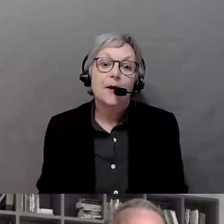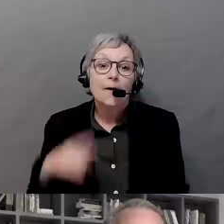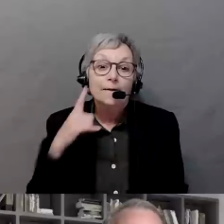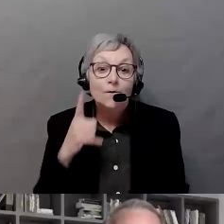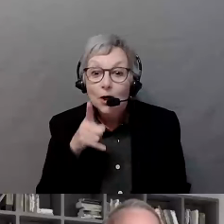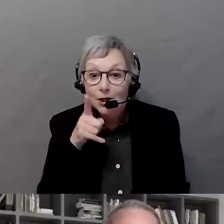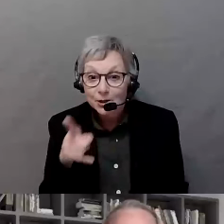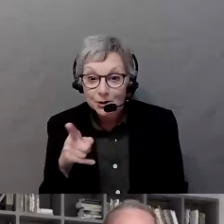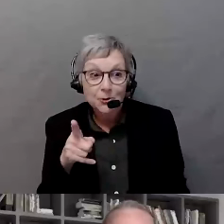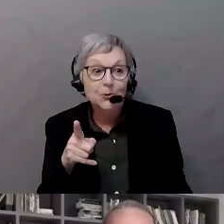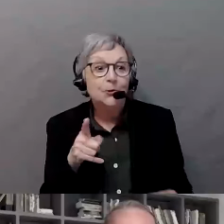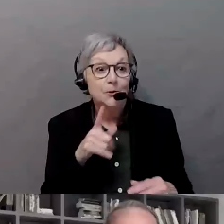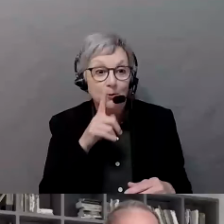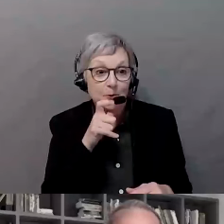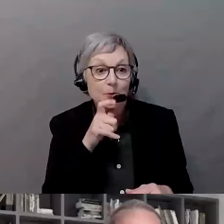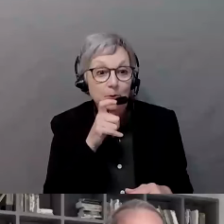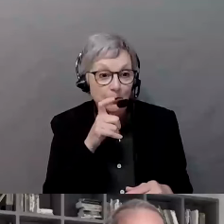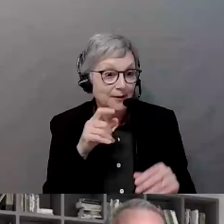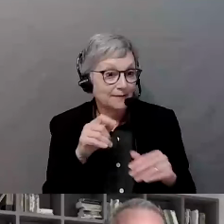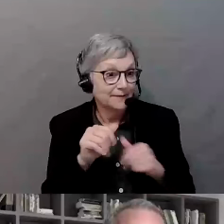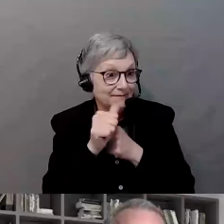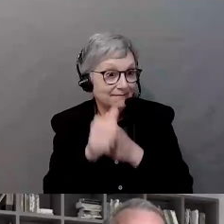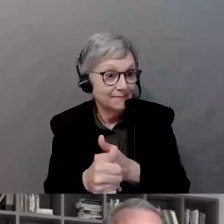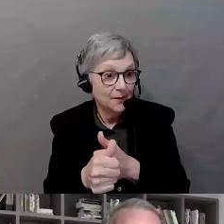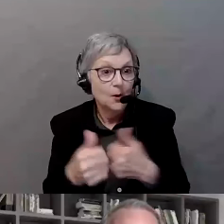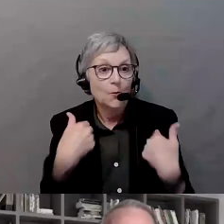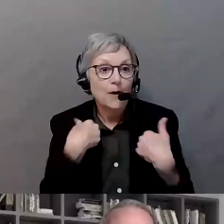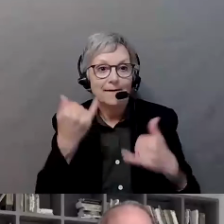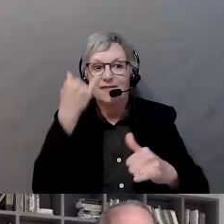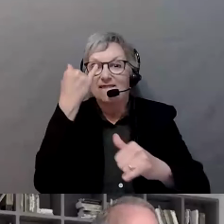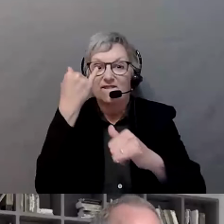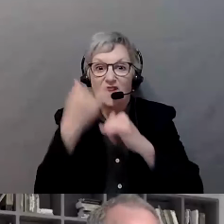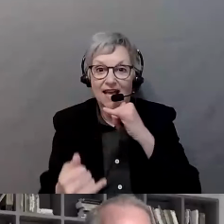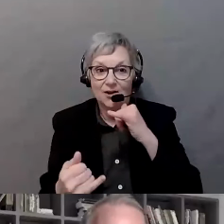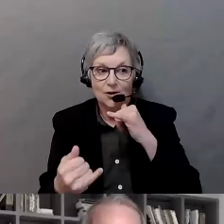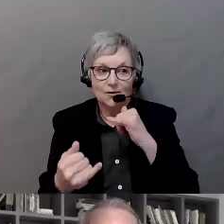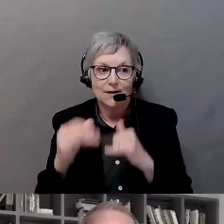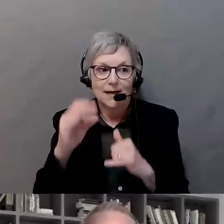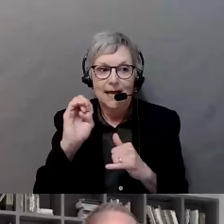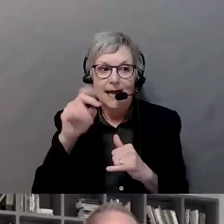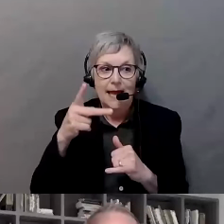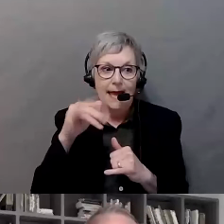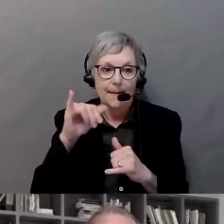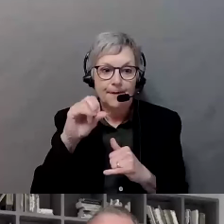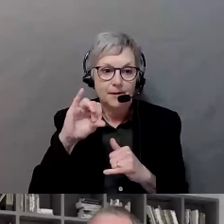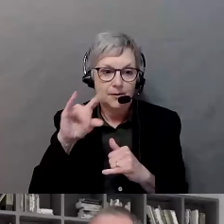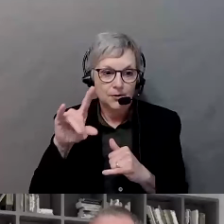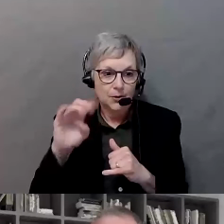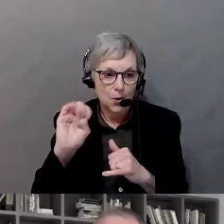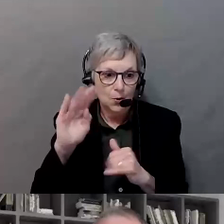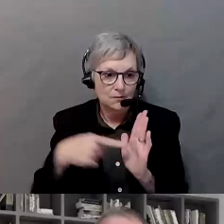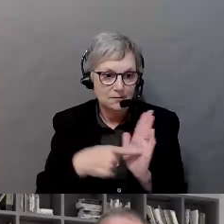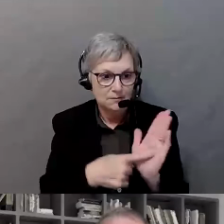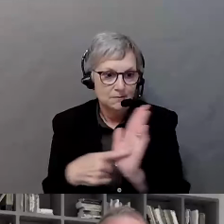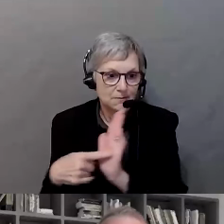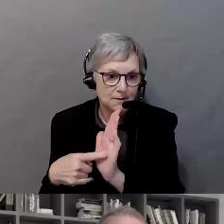THE MOVING AMERICA'S SOUL, WE HAVE THE FINAL EPISODE THAT WE HAVE